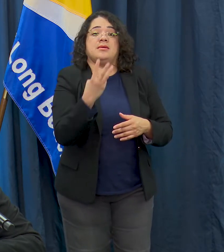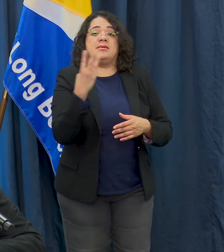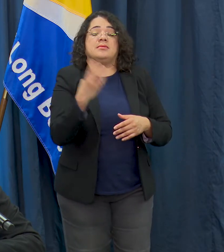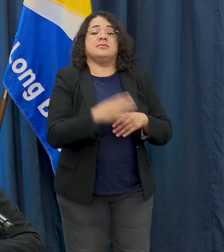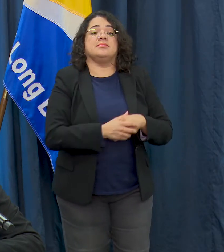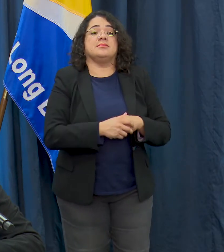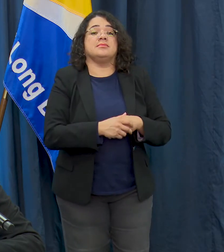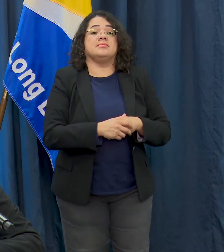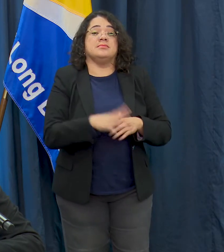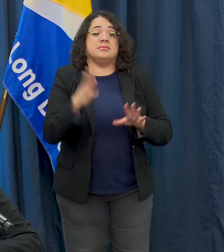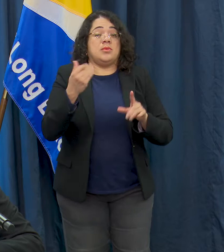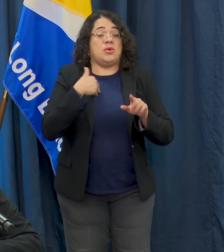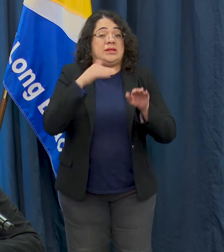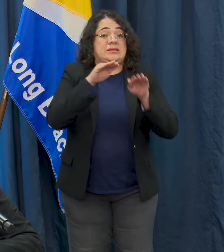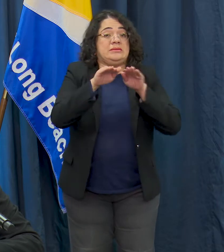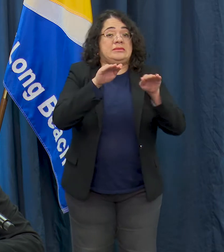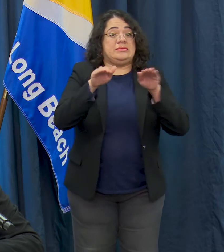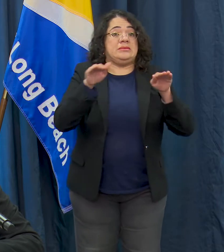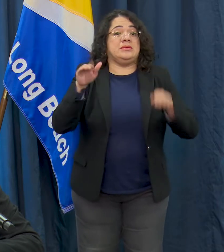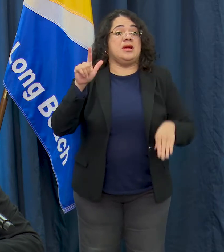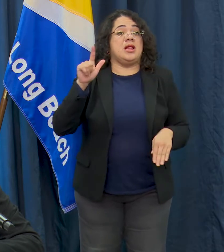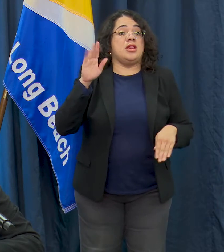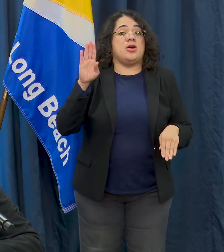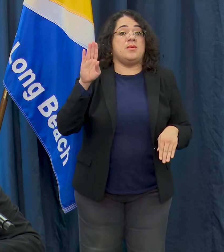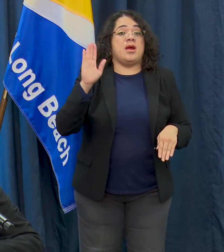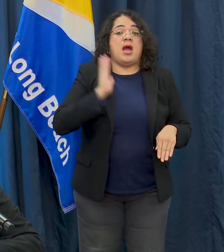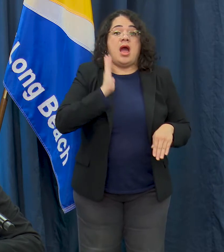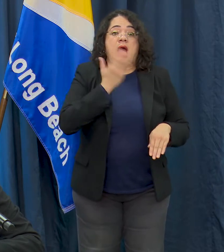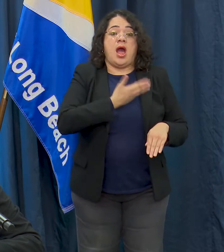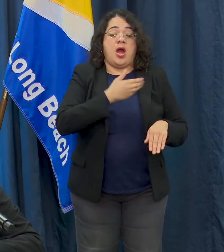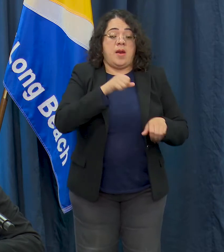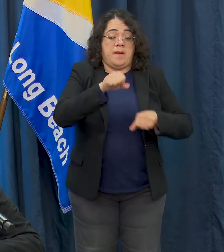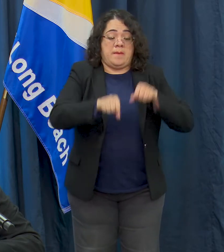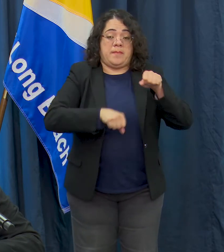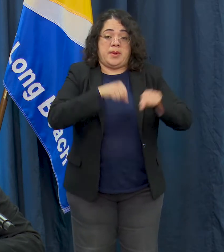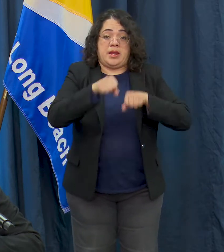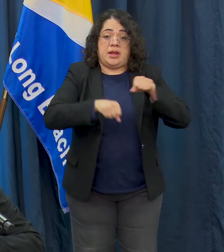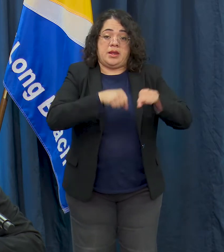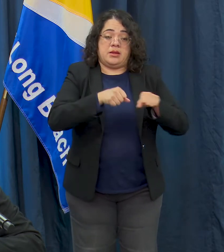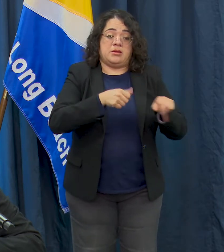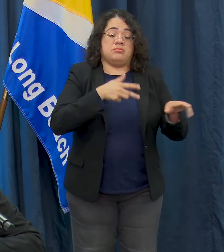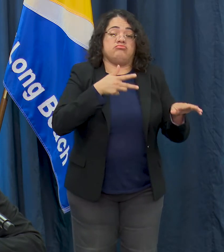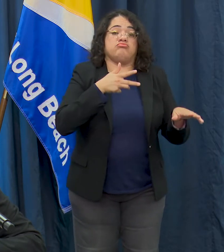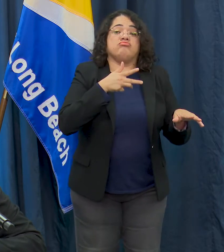reminder in Long Beach our beach bike paths and pedestrian paths of course are